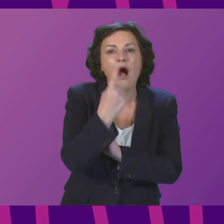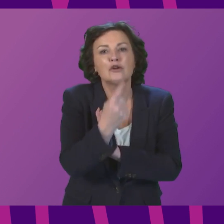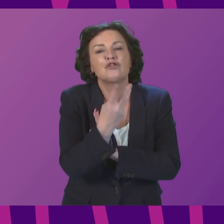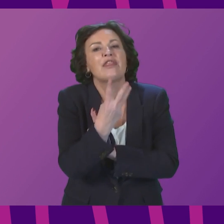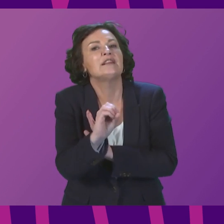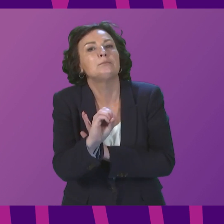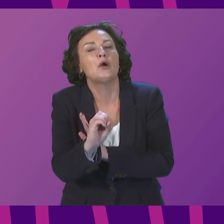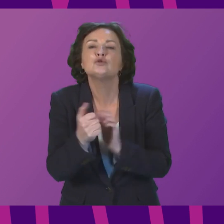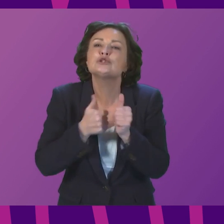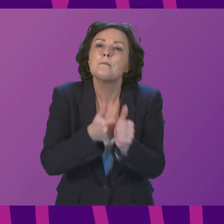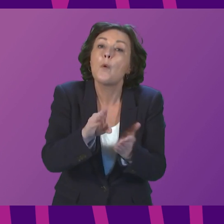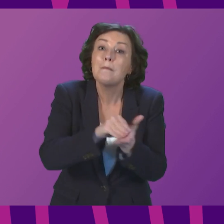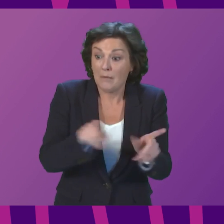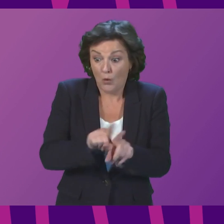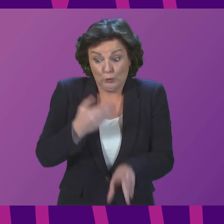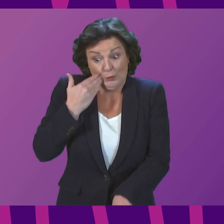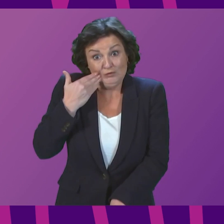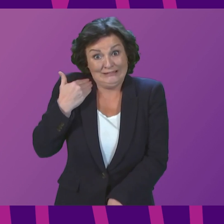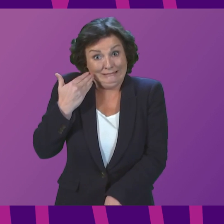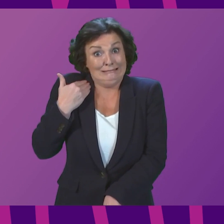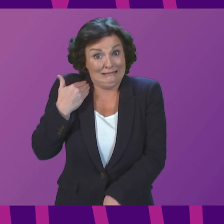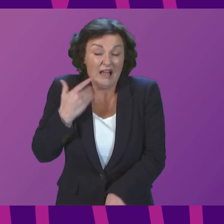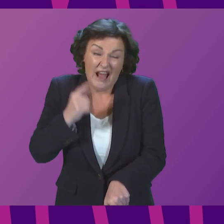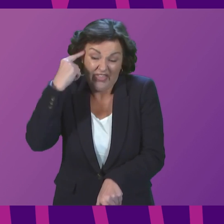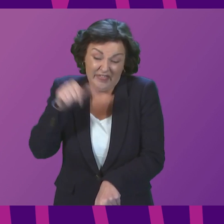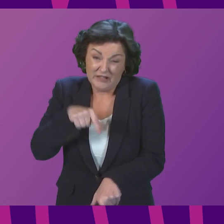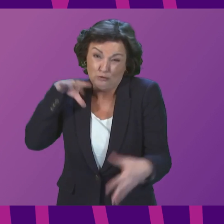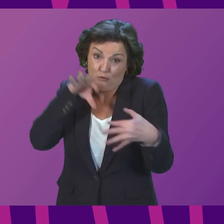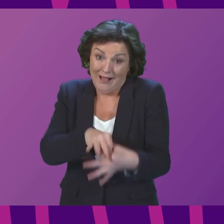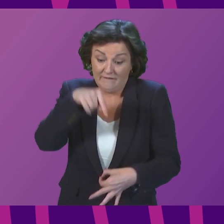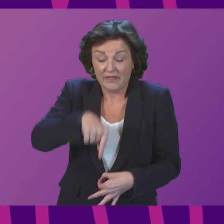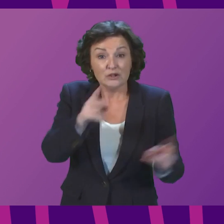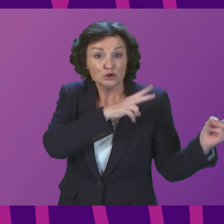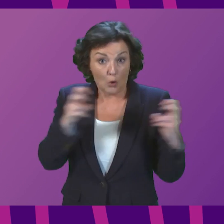More recently, of course—which is more relevant to the issue we are talking about now—we